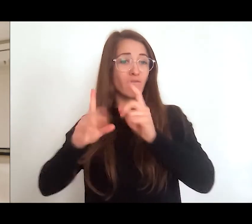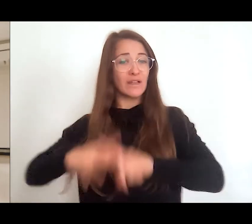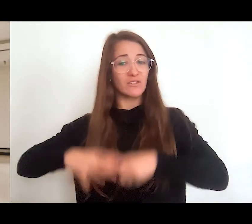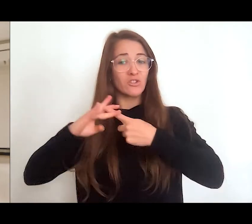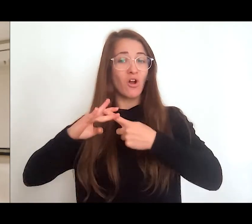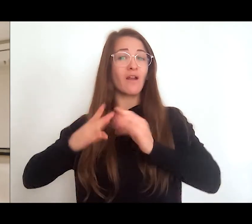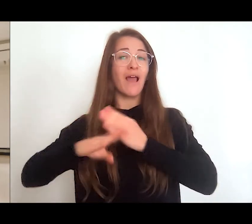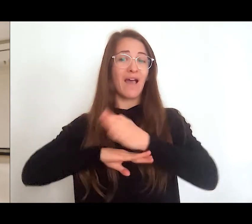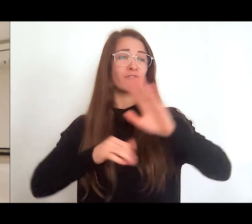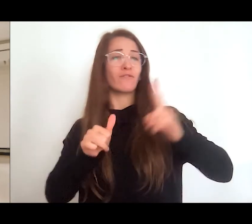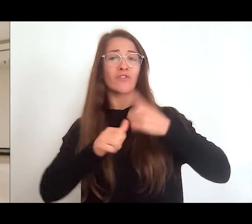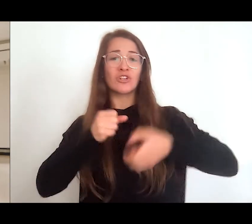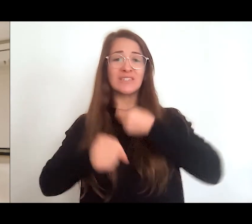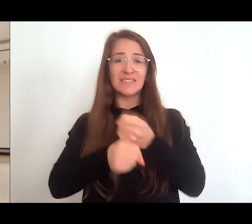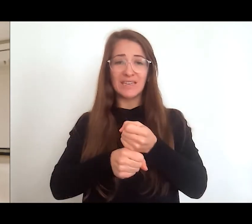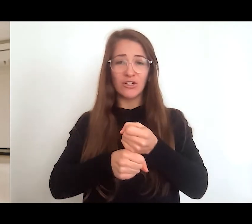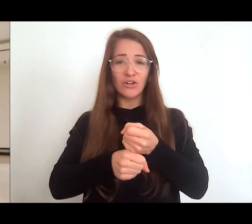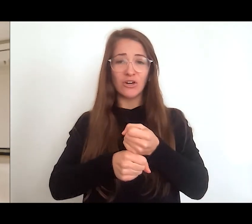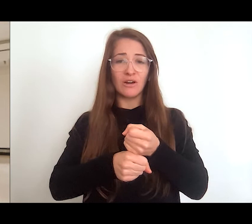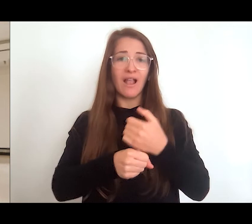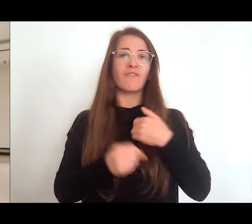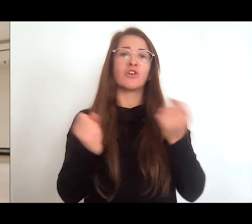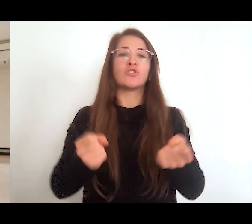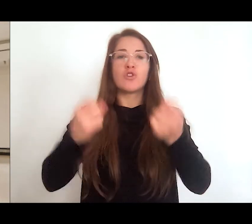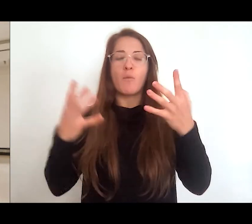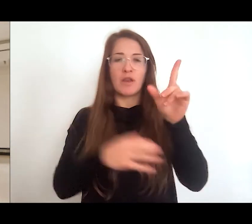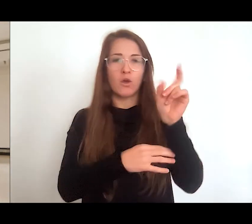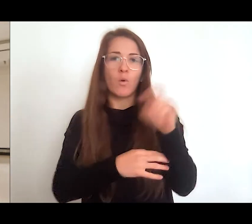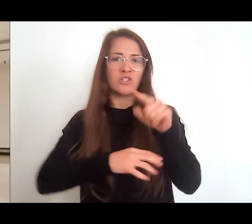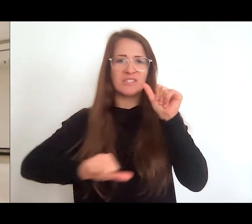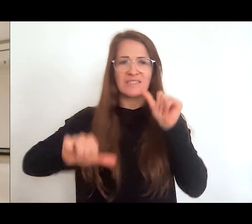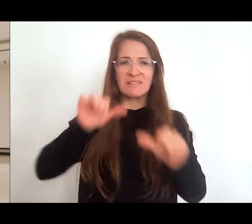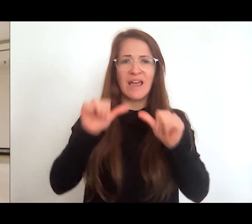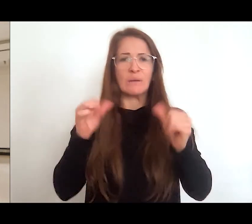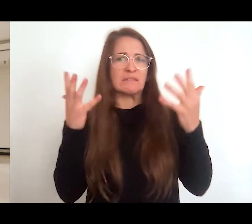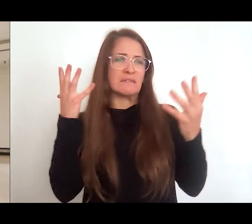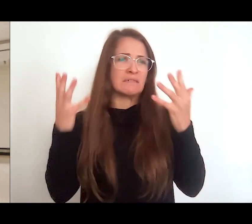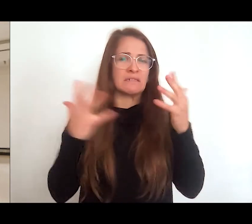WHEN COVID FIRST STARTED AND EVEN AFTER THE FIRST YEAR WHEN THERE WERE JUST SO MANY